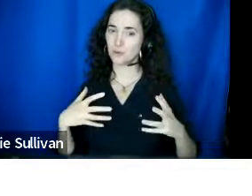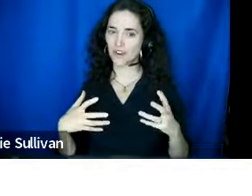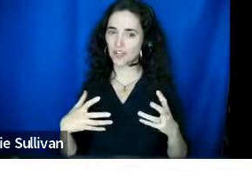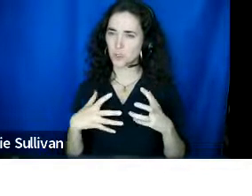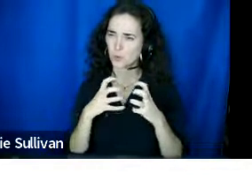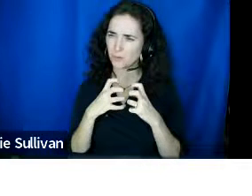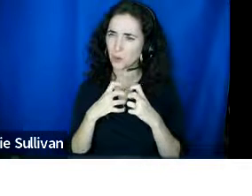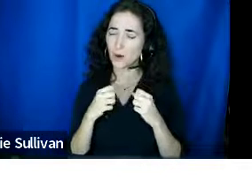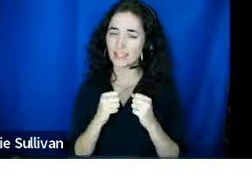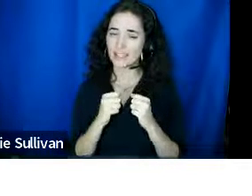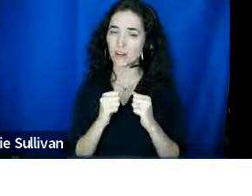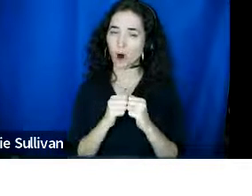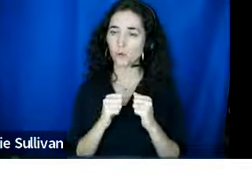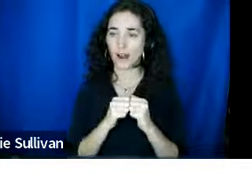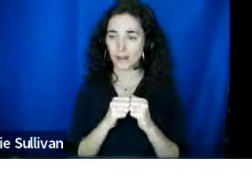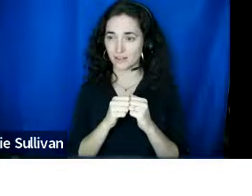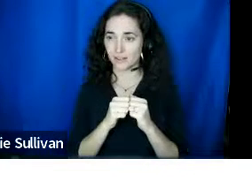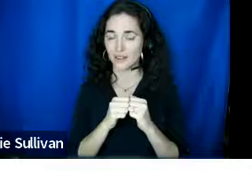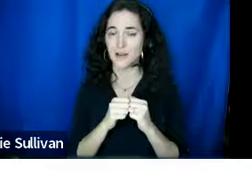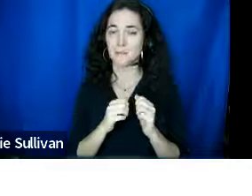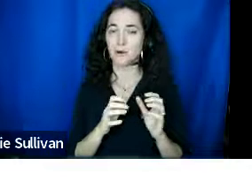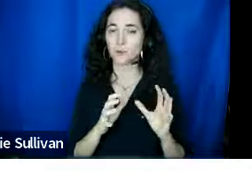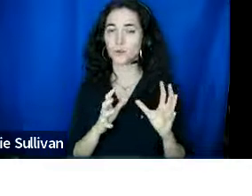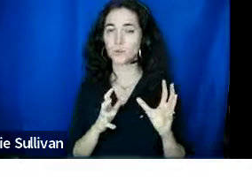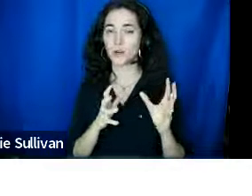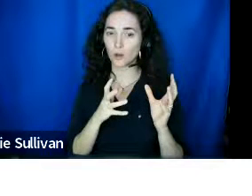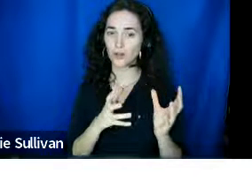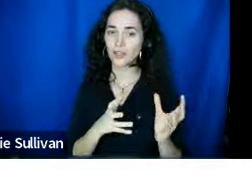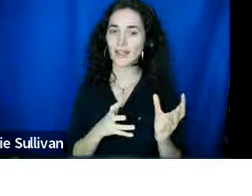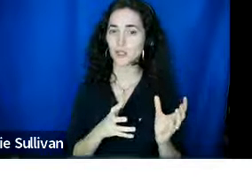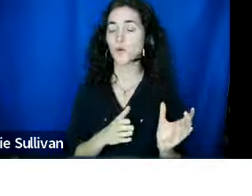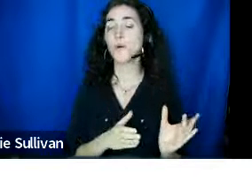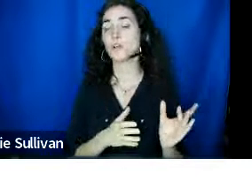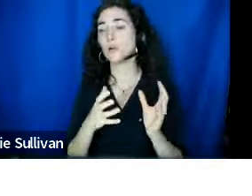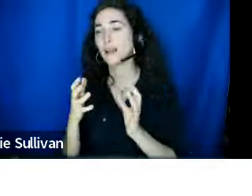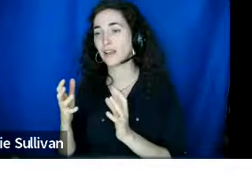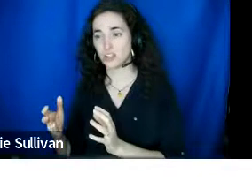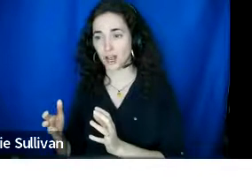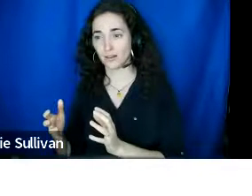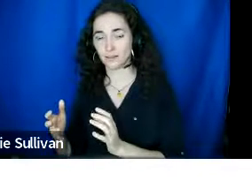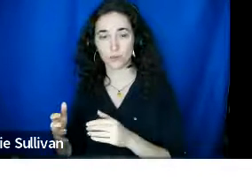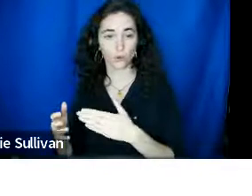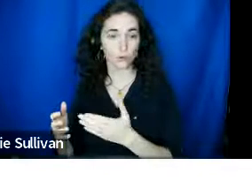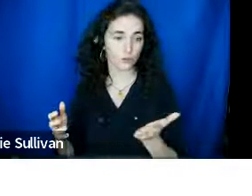If we're perfectionists, one, we want to get it all right. But when we are learning a language, we wanna learn like a child.